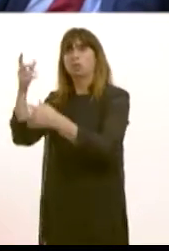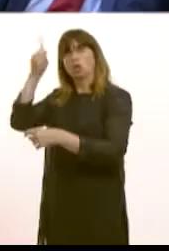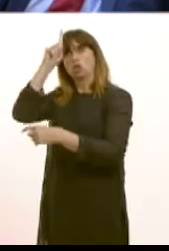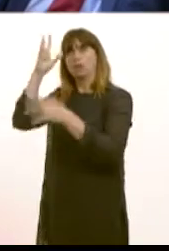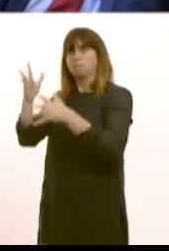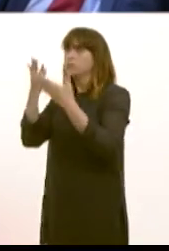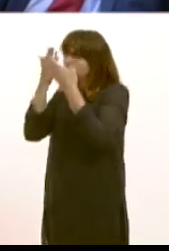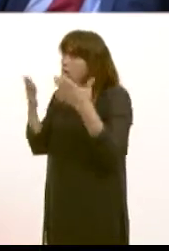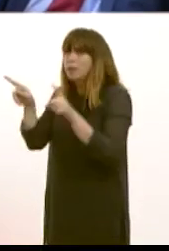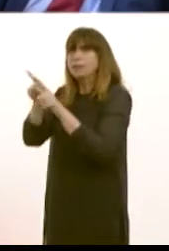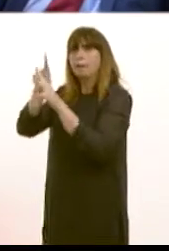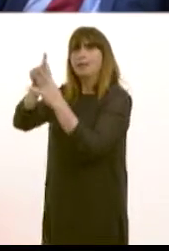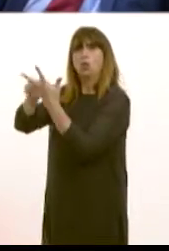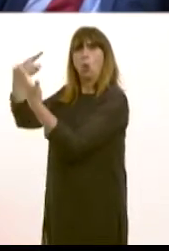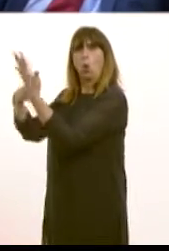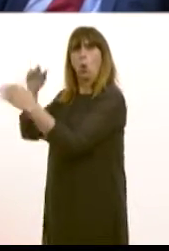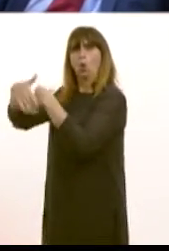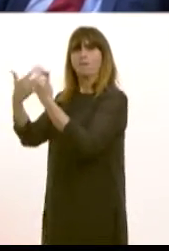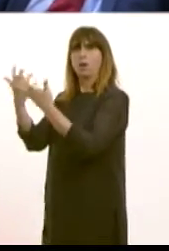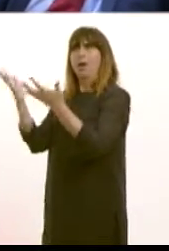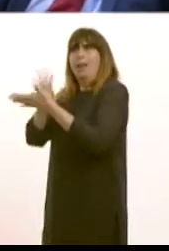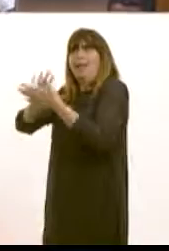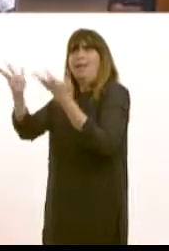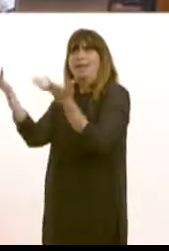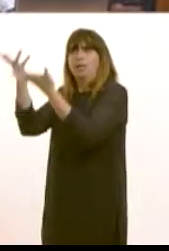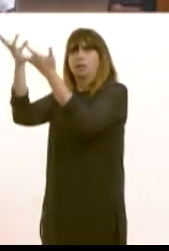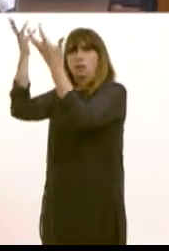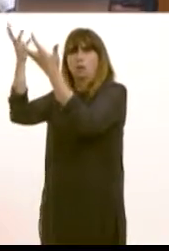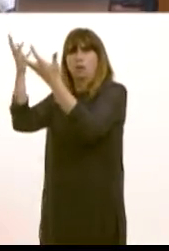Itís to do with the way that the market operates in the UK.